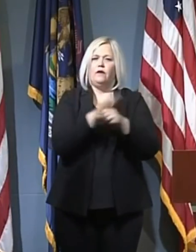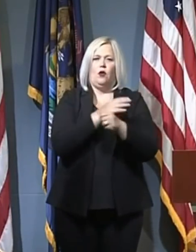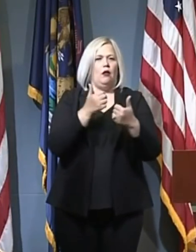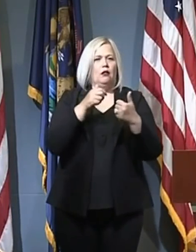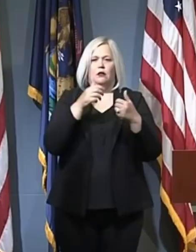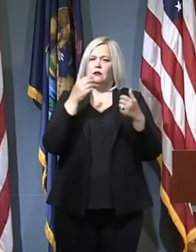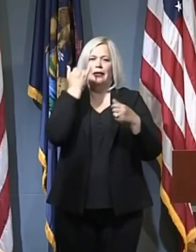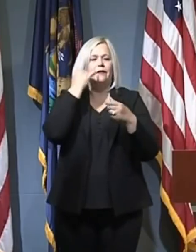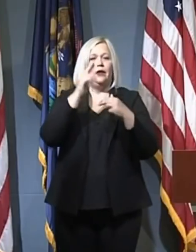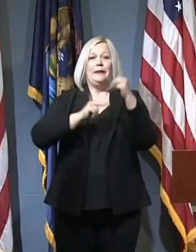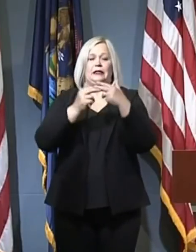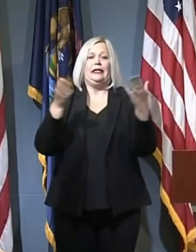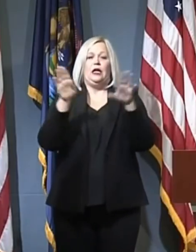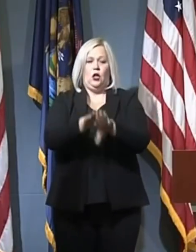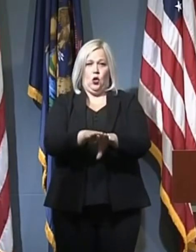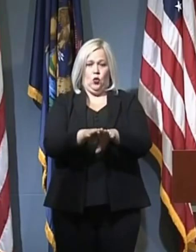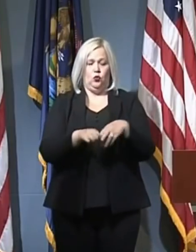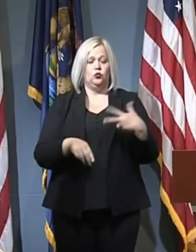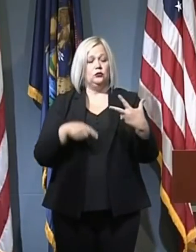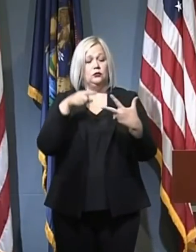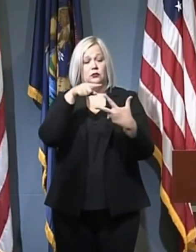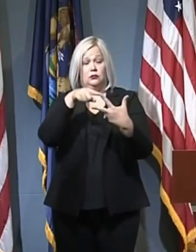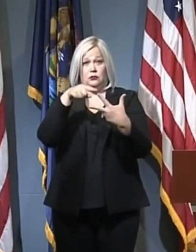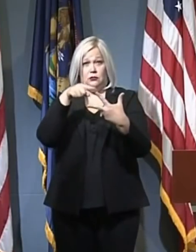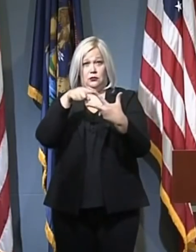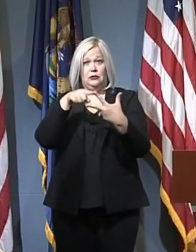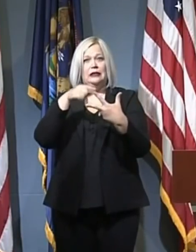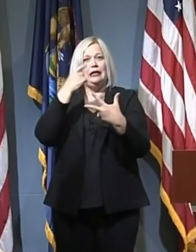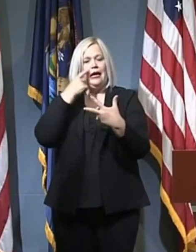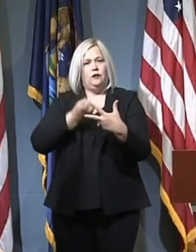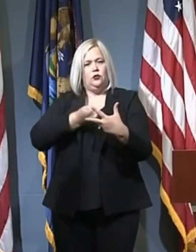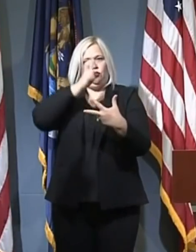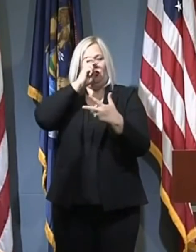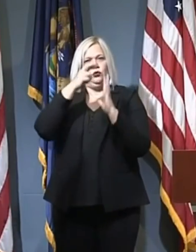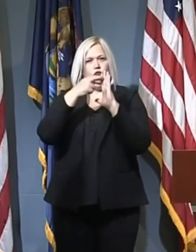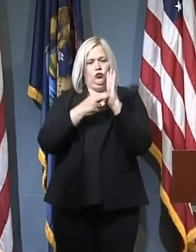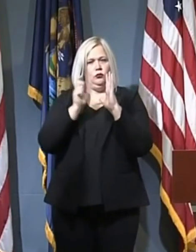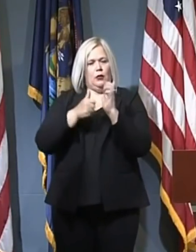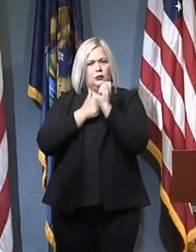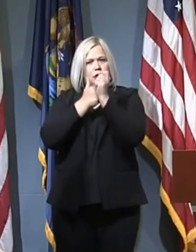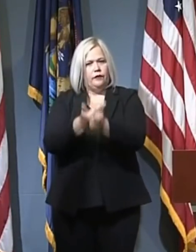DEVELOP THREE PLAN, A PHASE THREE THAT IS FULLY REMOTE, A THREE THAT IS FULLY REMOTE, A